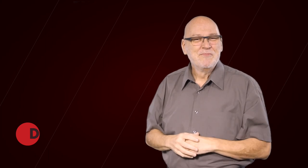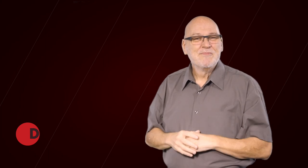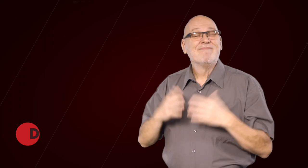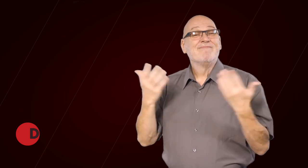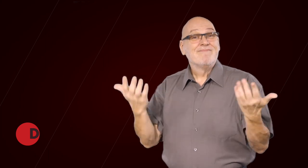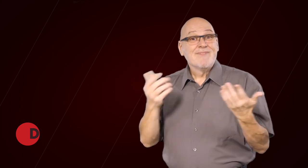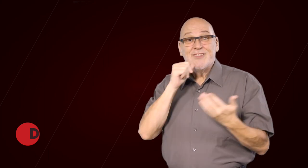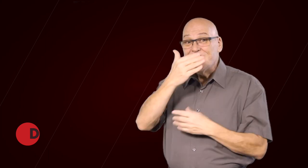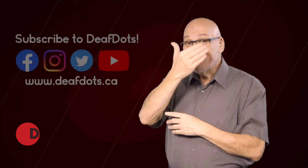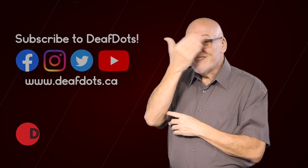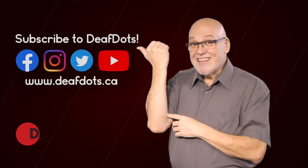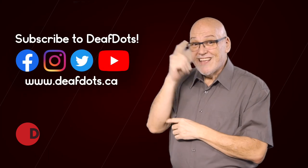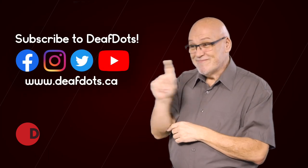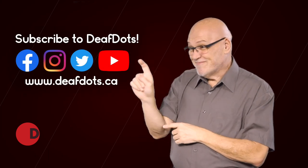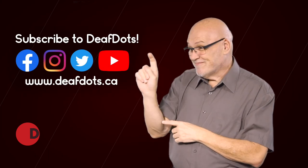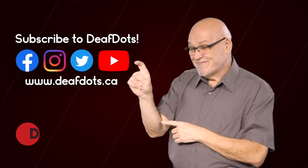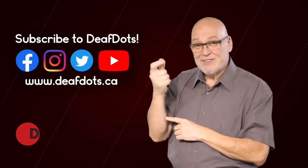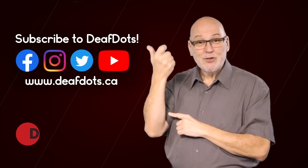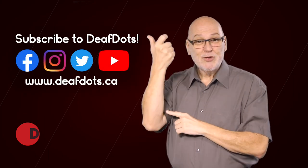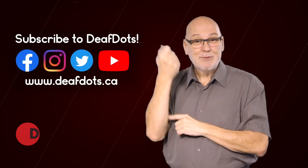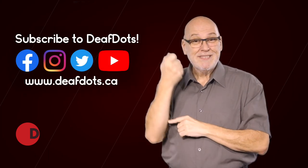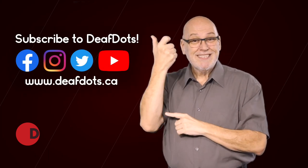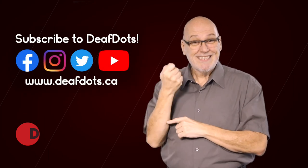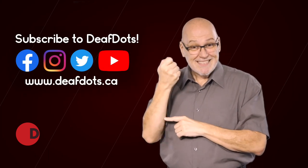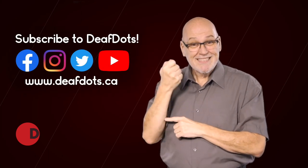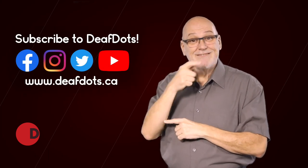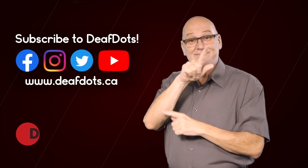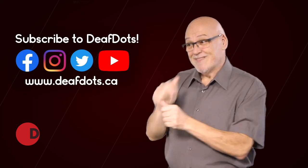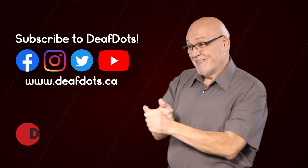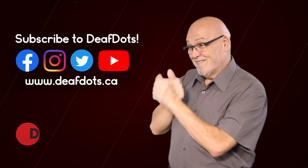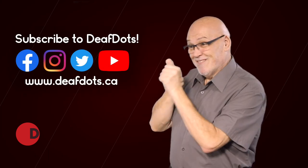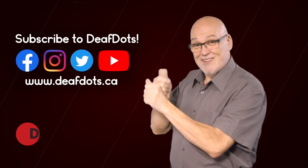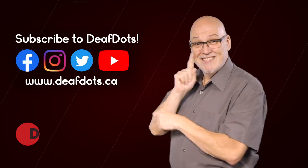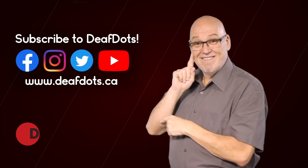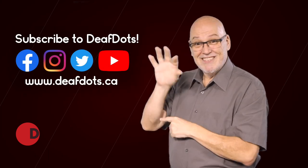Don’t forget to subscribe, like, and follow